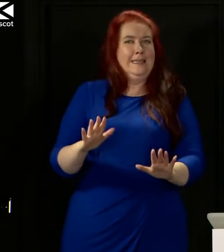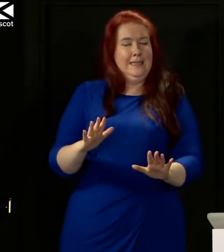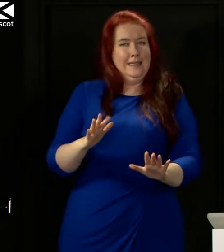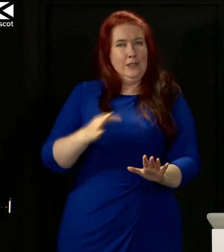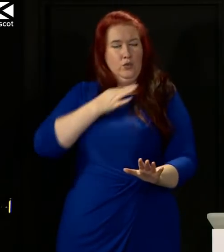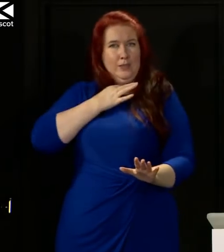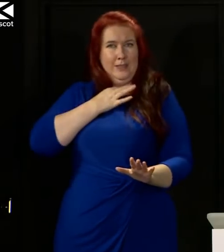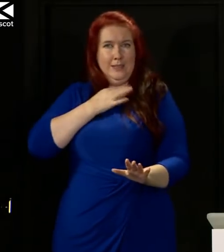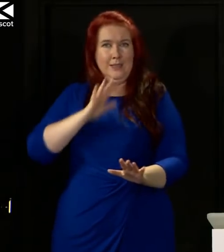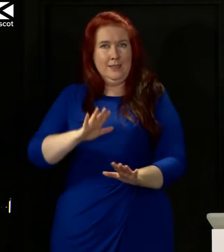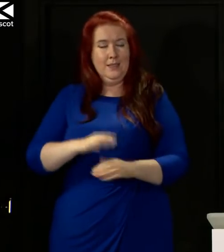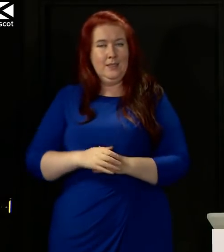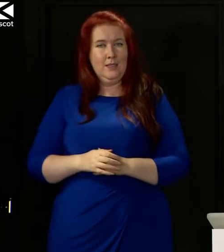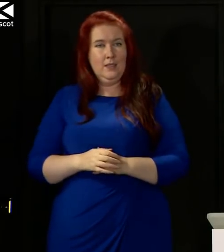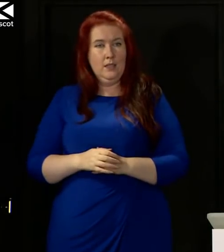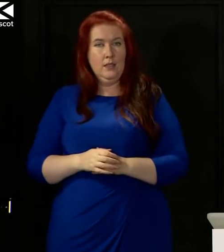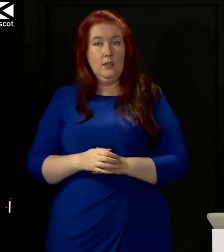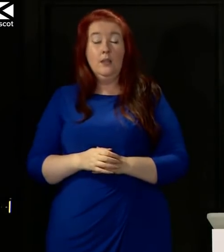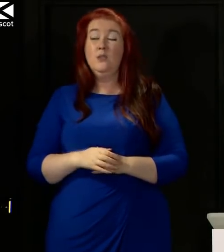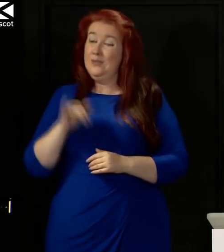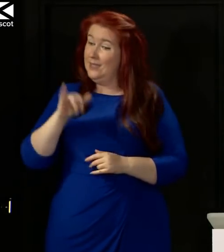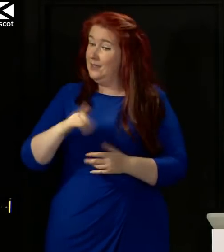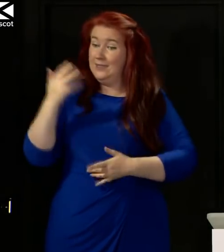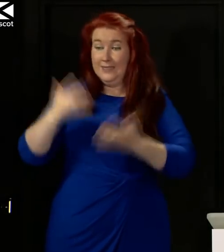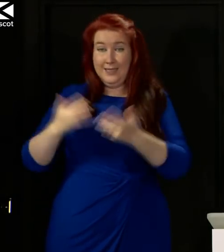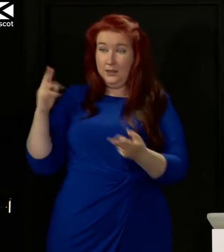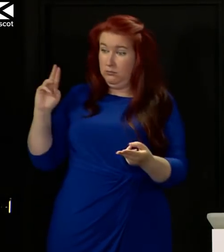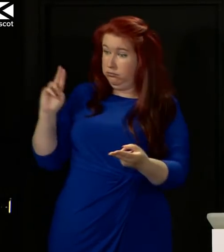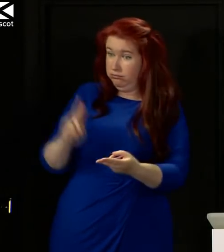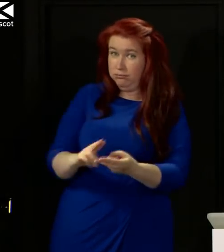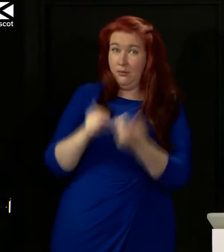These continue to be, even with the figures going down, these continue to be really difficult